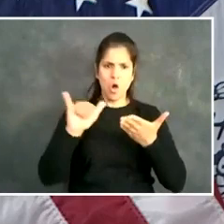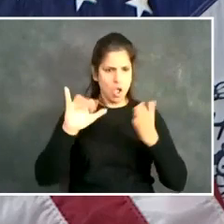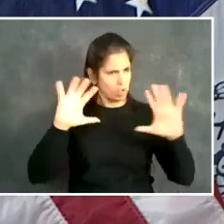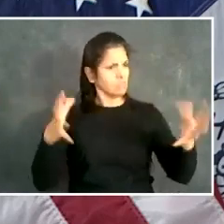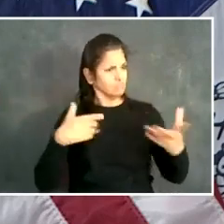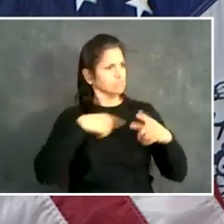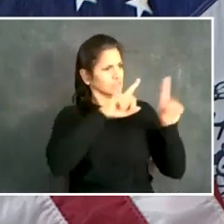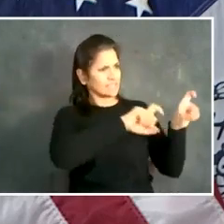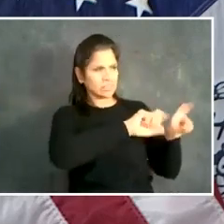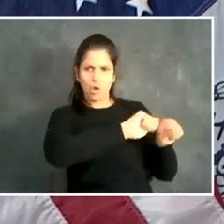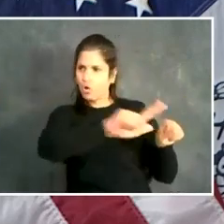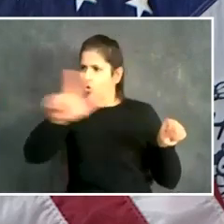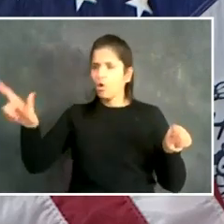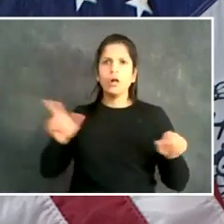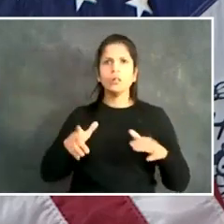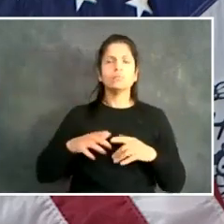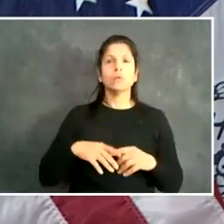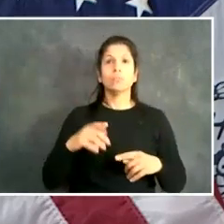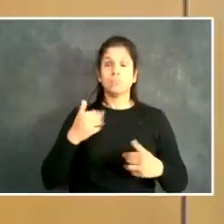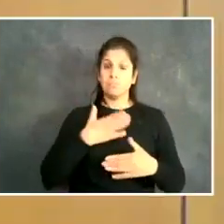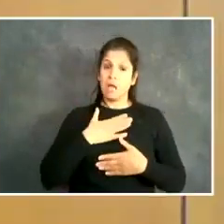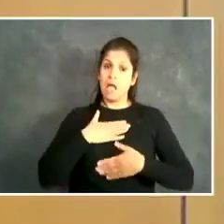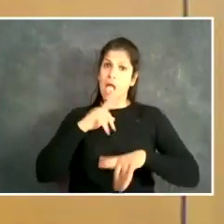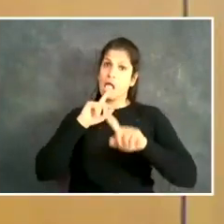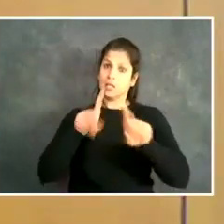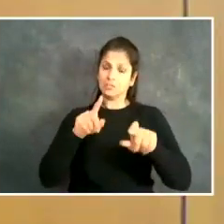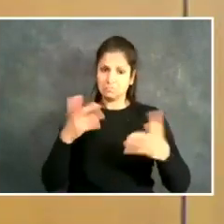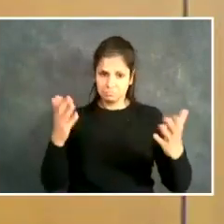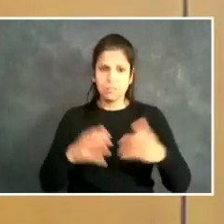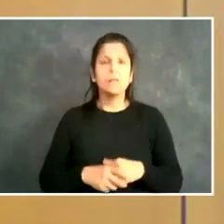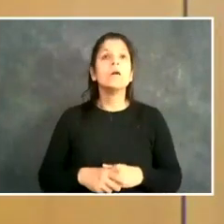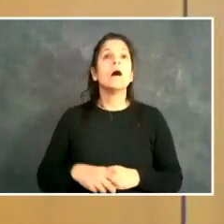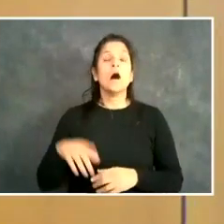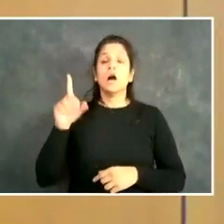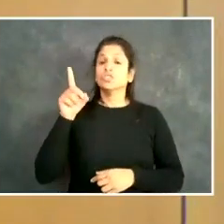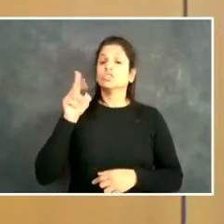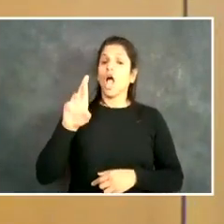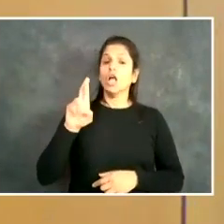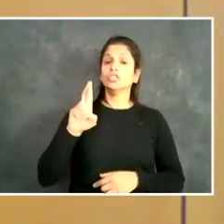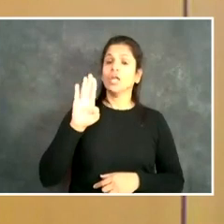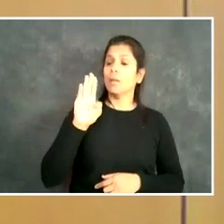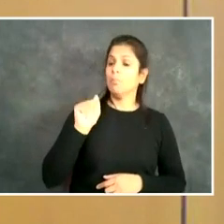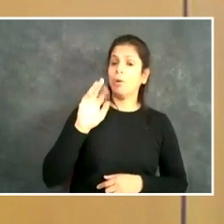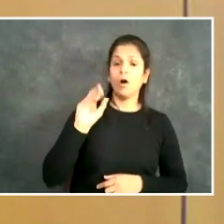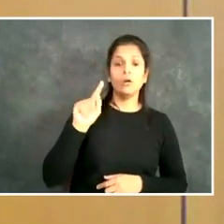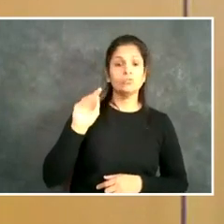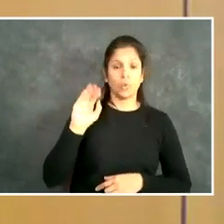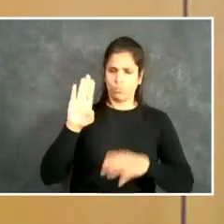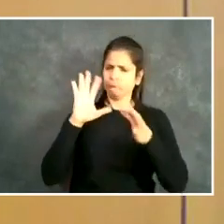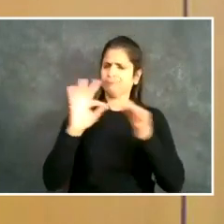INFORMATION THE TESTING SYSTEM PROVIDES. THOSE ARE SOME ANSWERS.